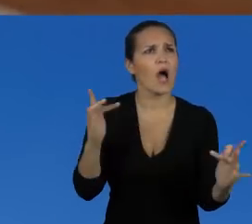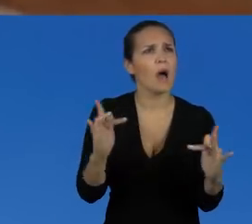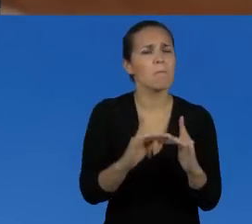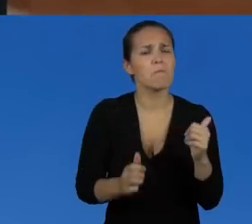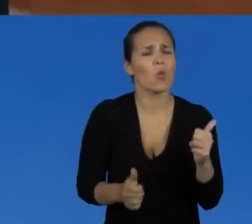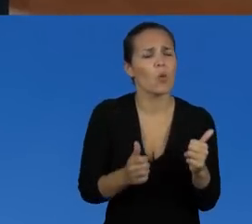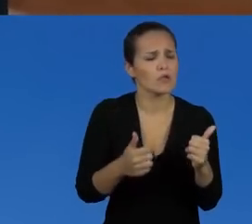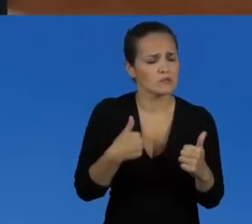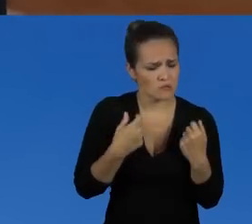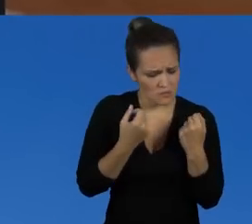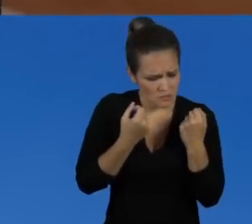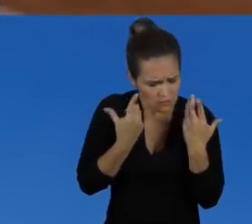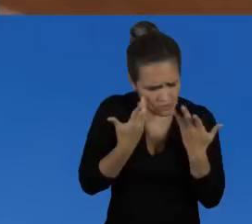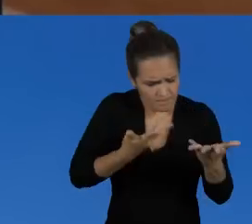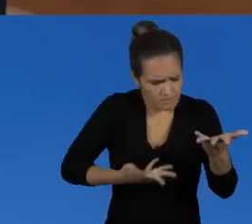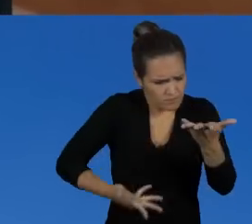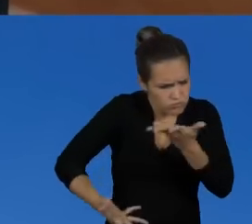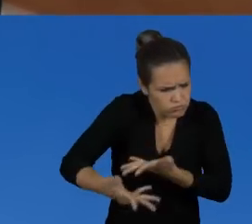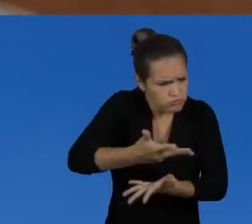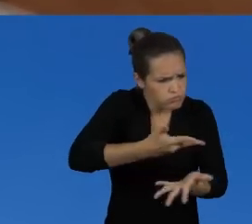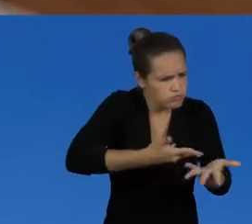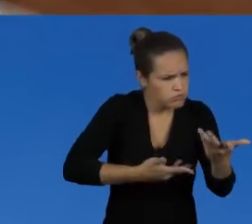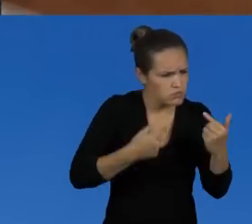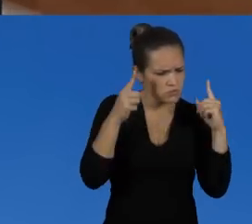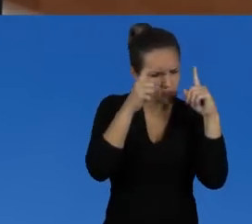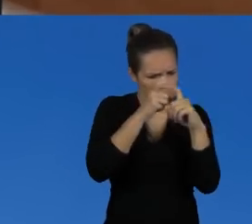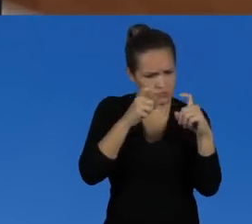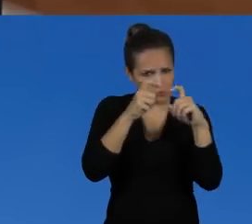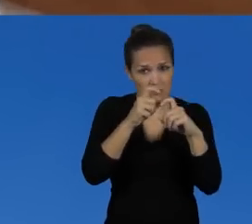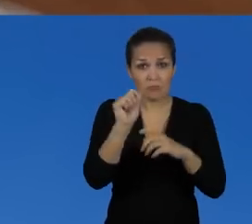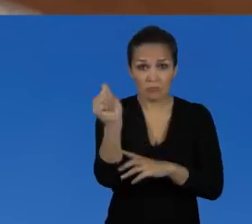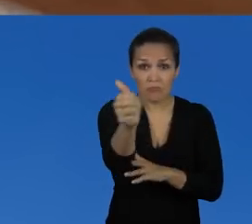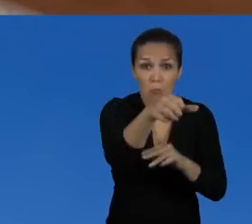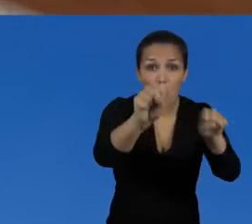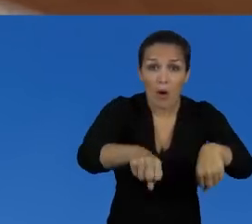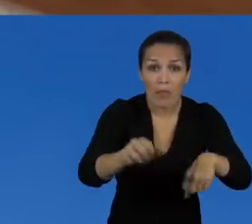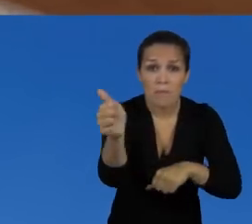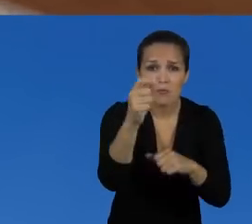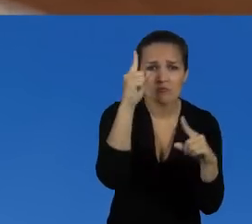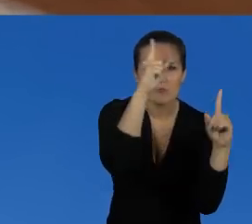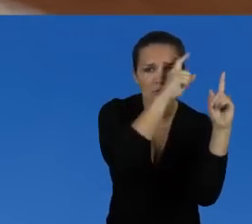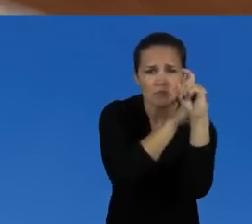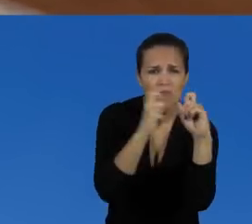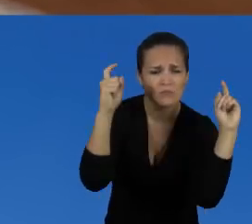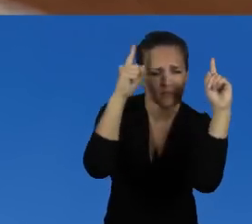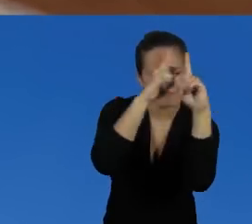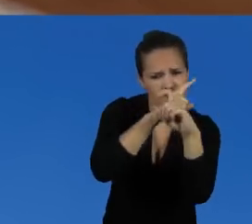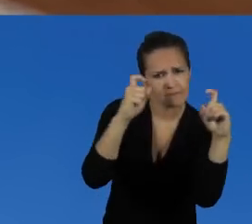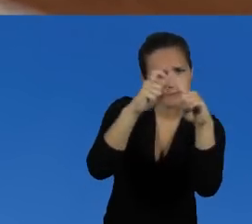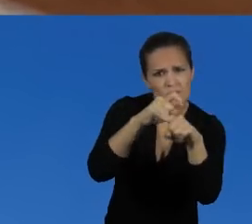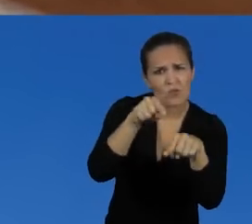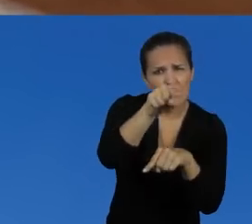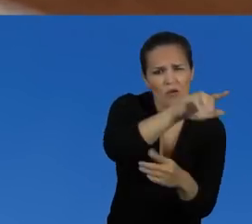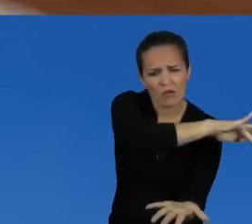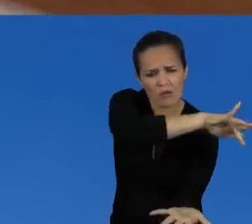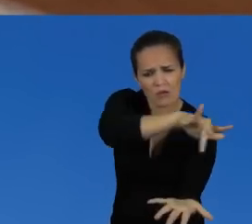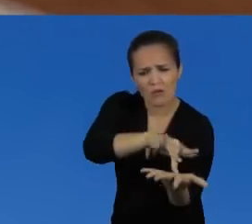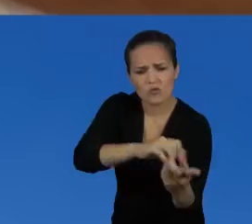All people have the chance to ask themselves that same question regardless of their situation